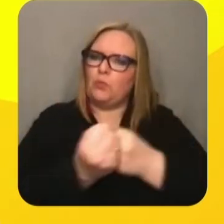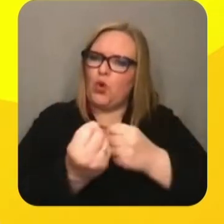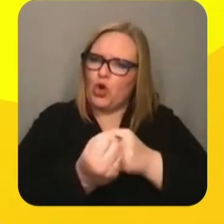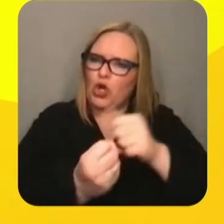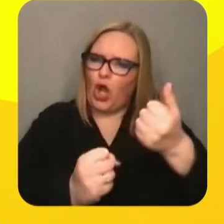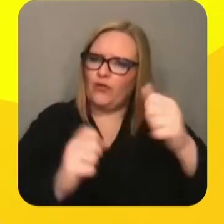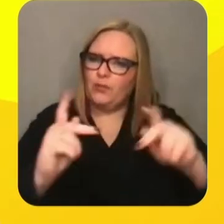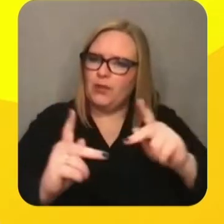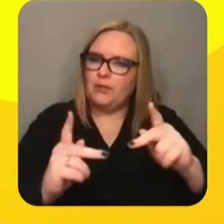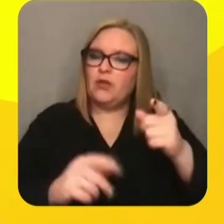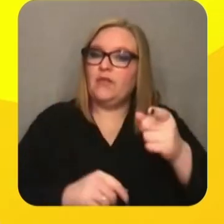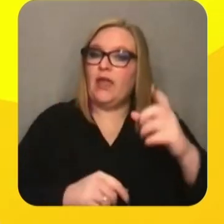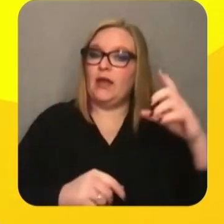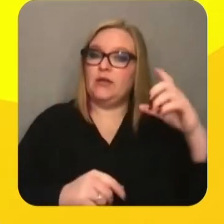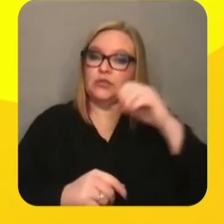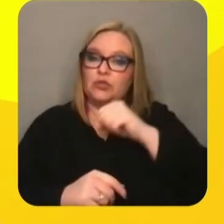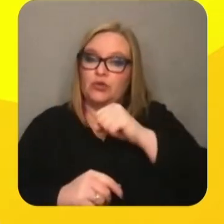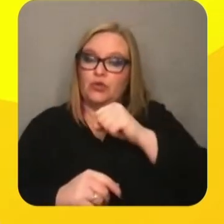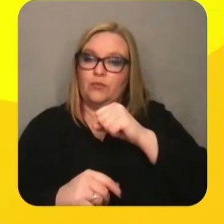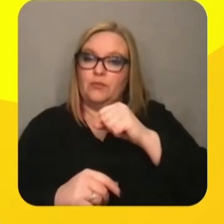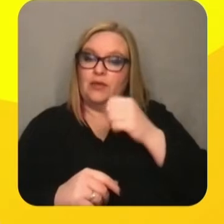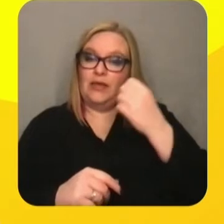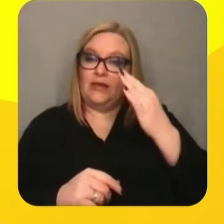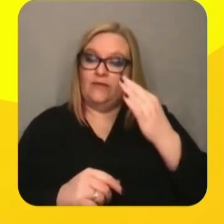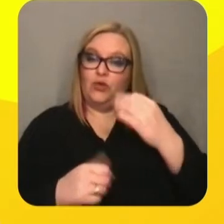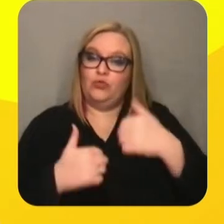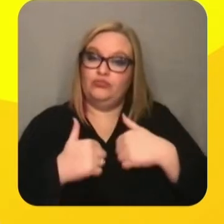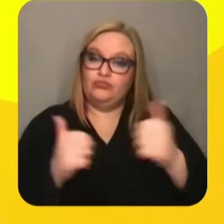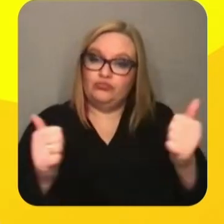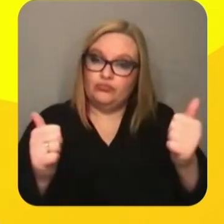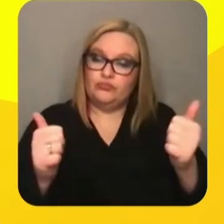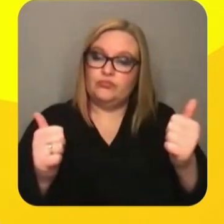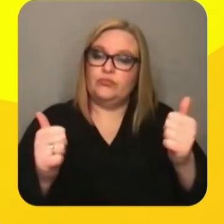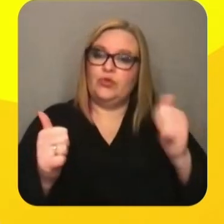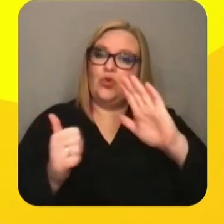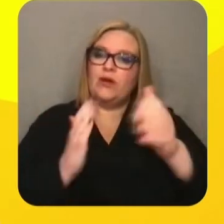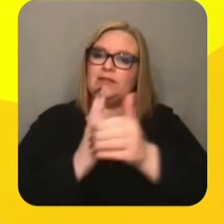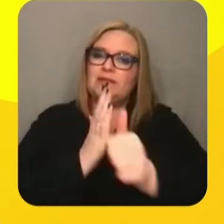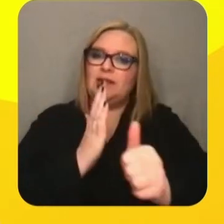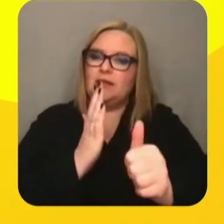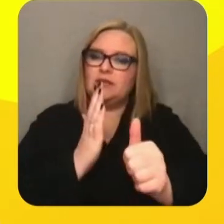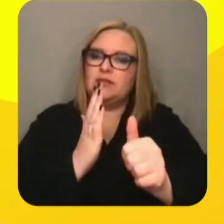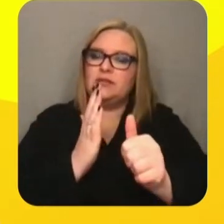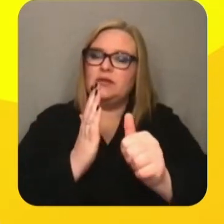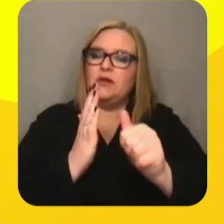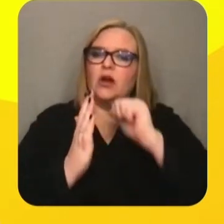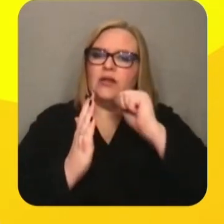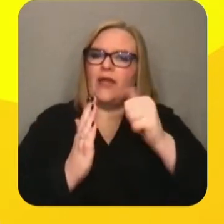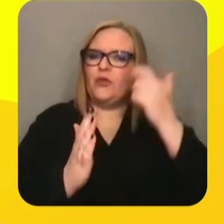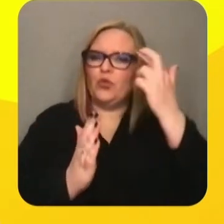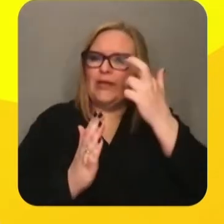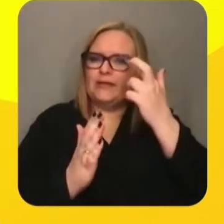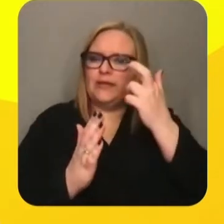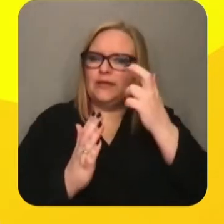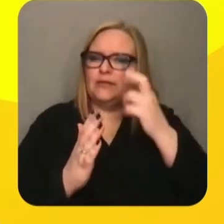level by doing certain things and your skills are not that the thing that got you there, it's the way you show up or the things that you say.